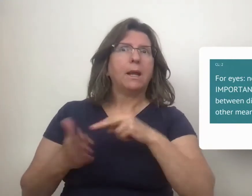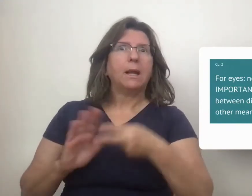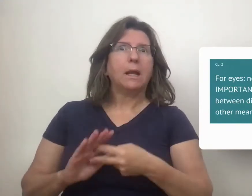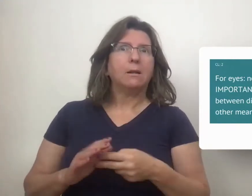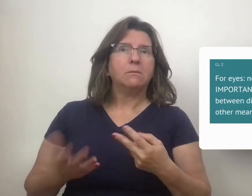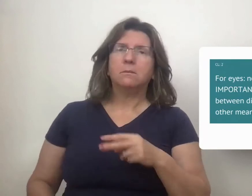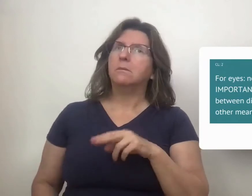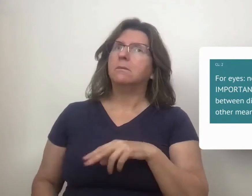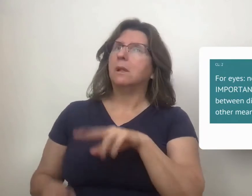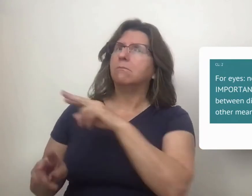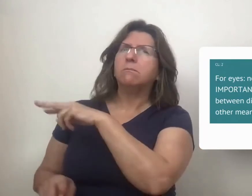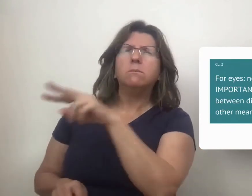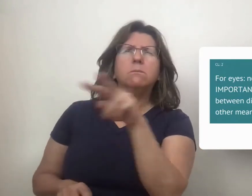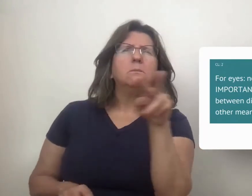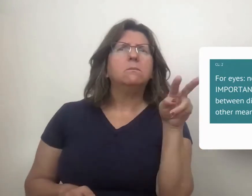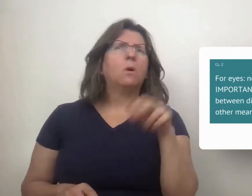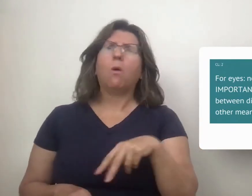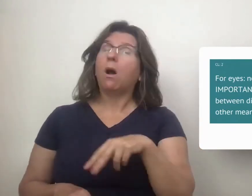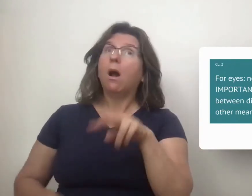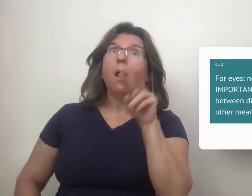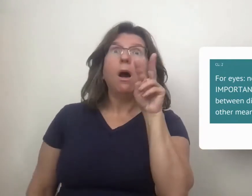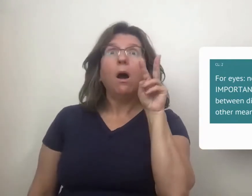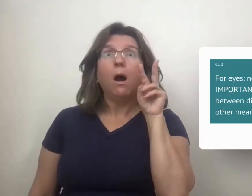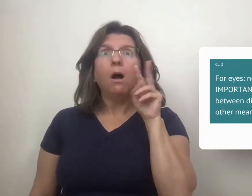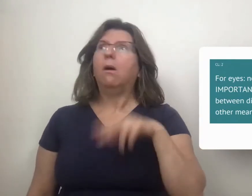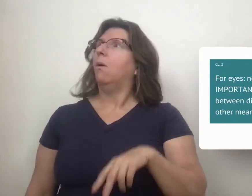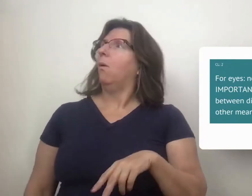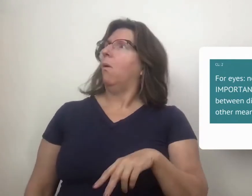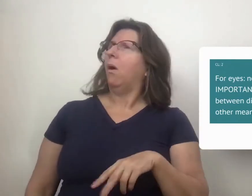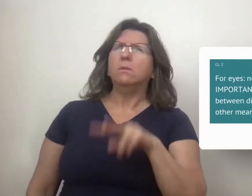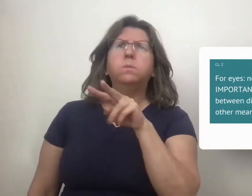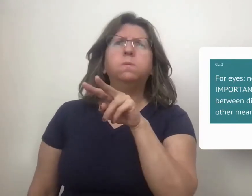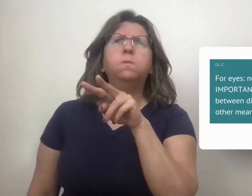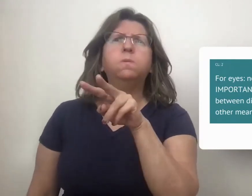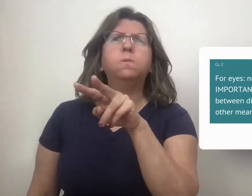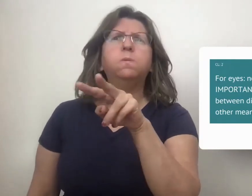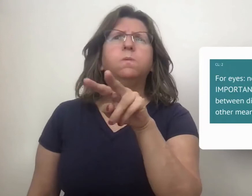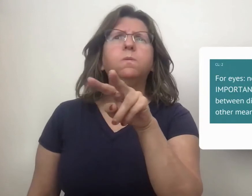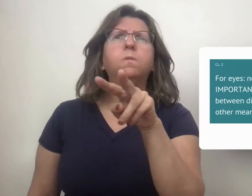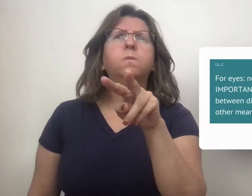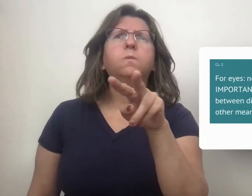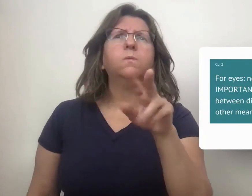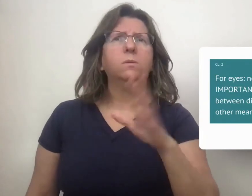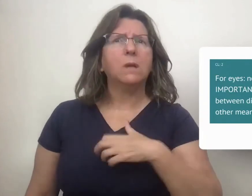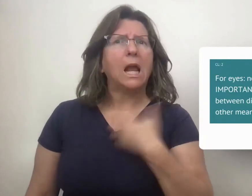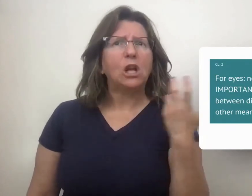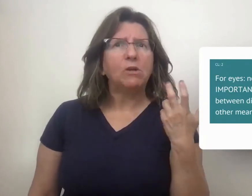There's a difference between giving someone a dirty look, showing curiosity, or other meanings that can be conveyed.